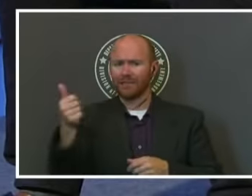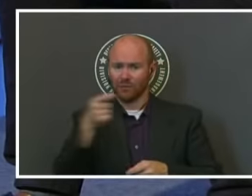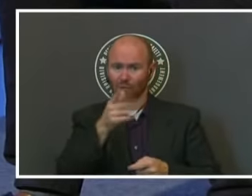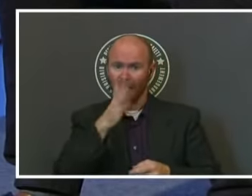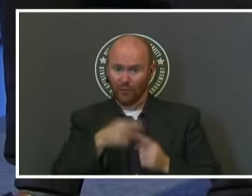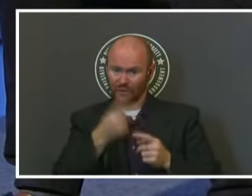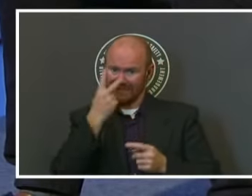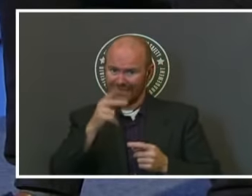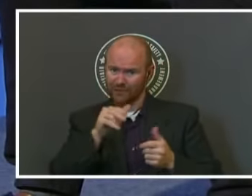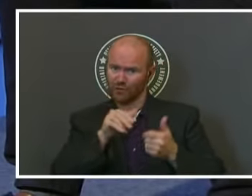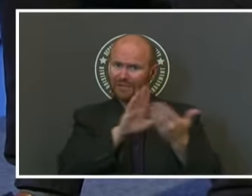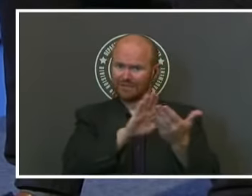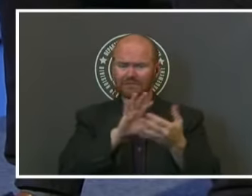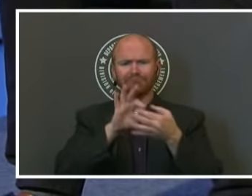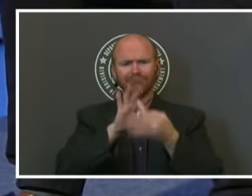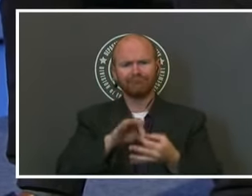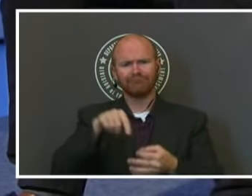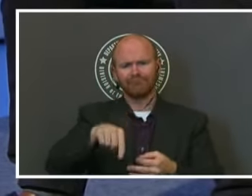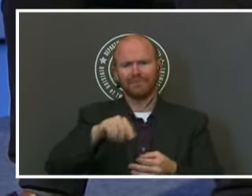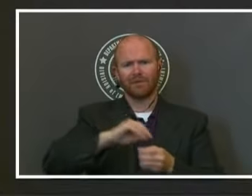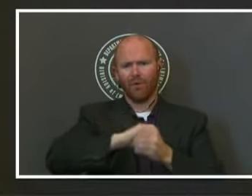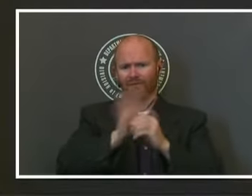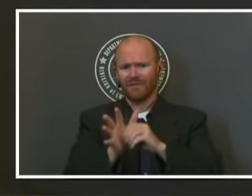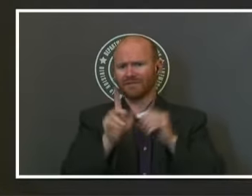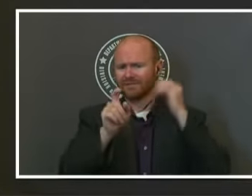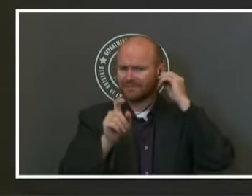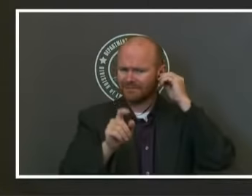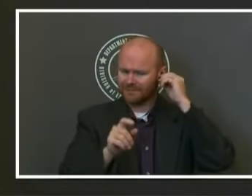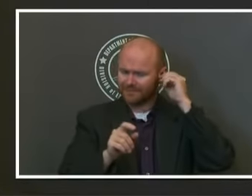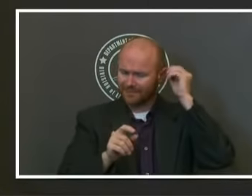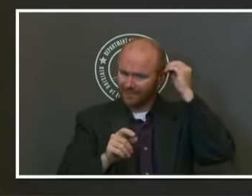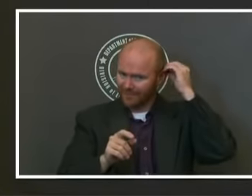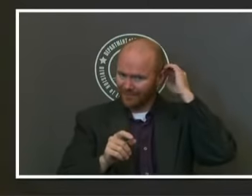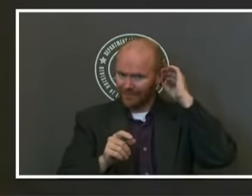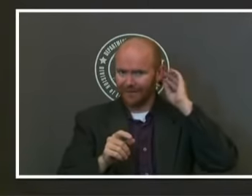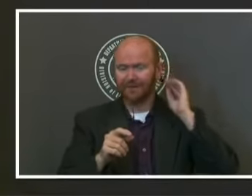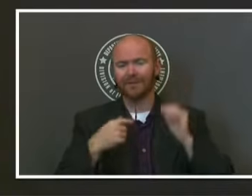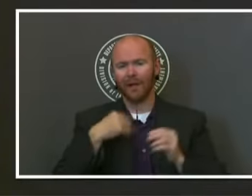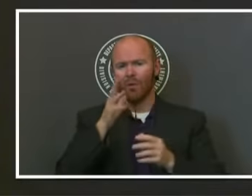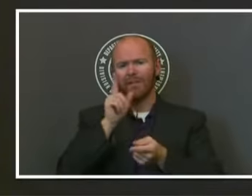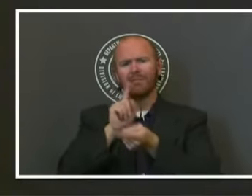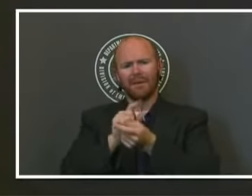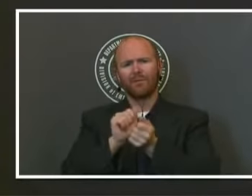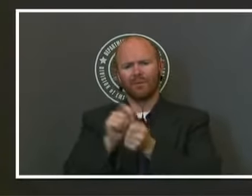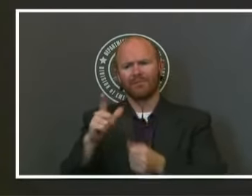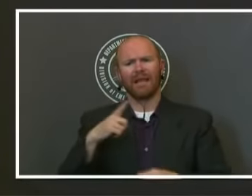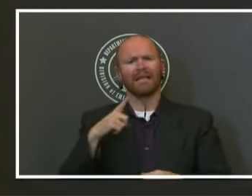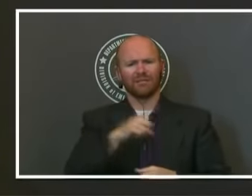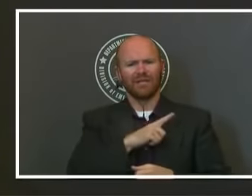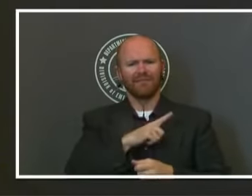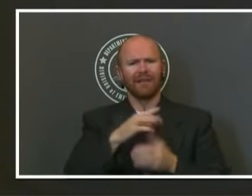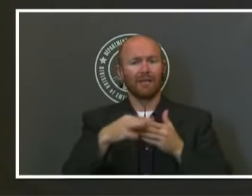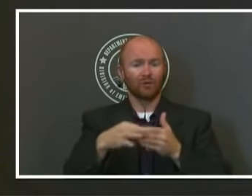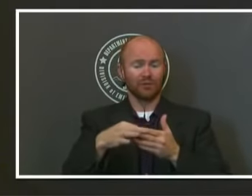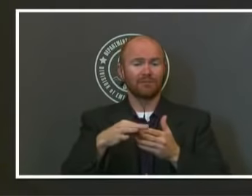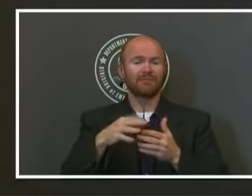handle on this surge now I mean with the legislature